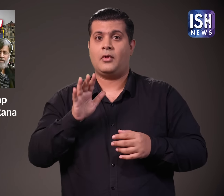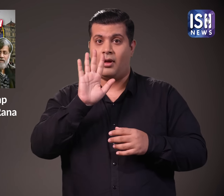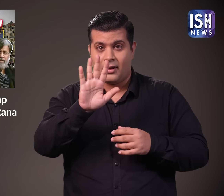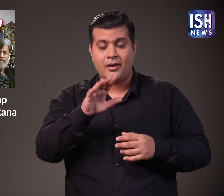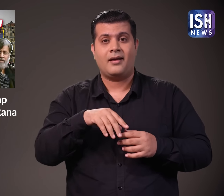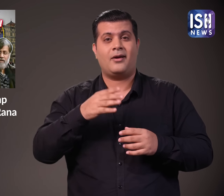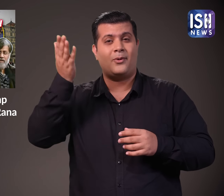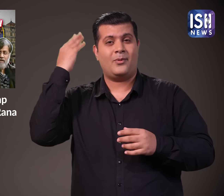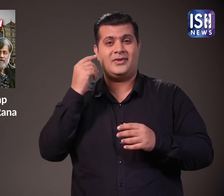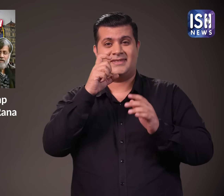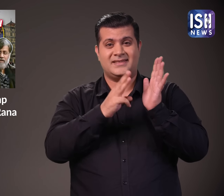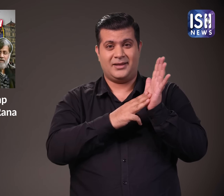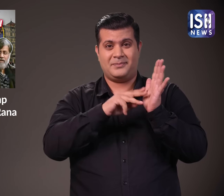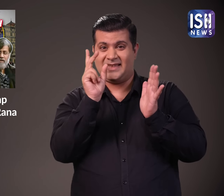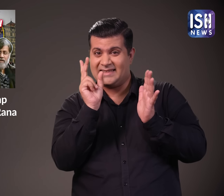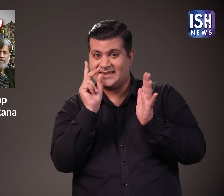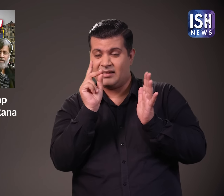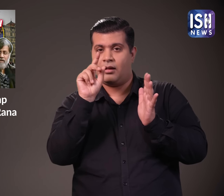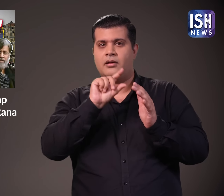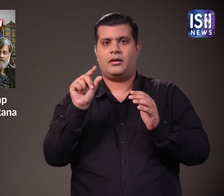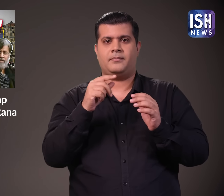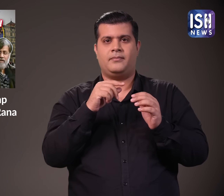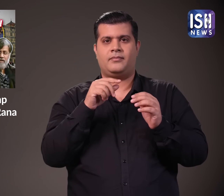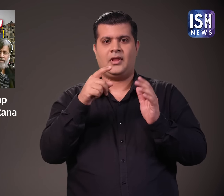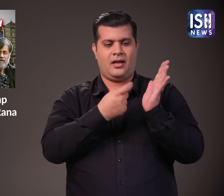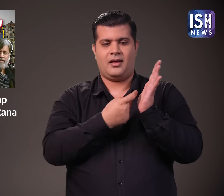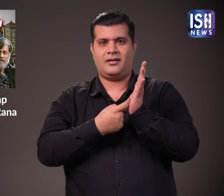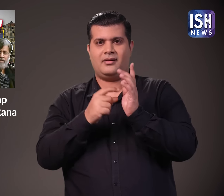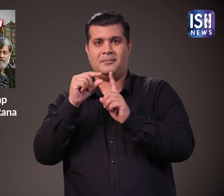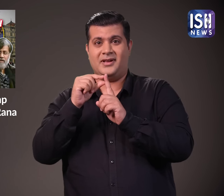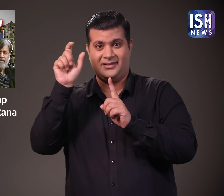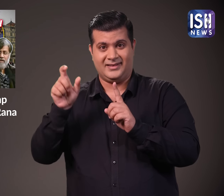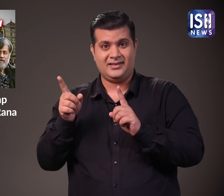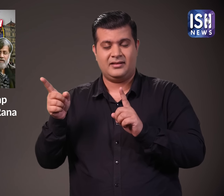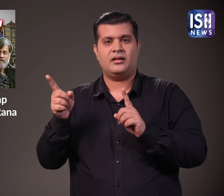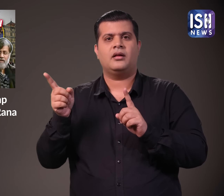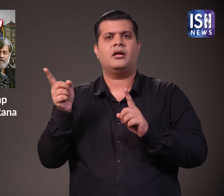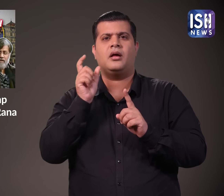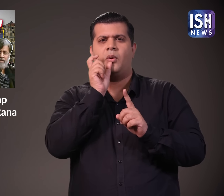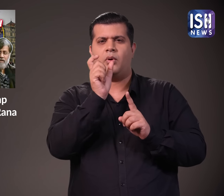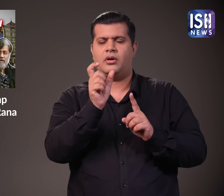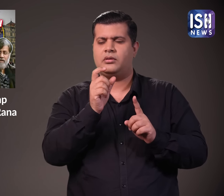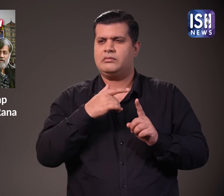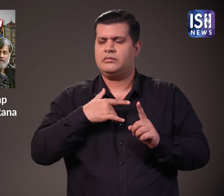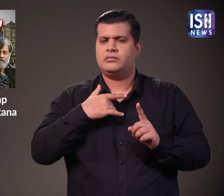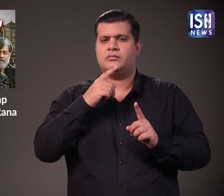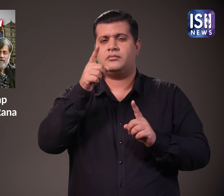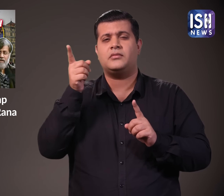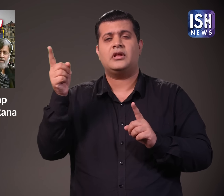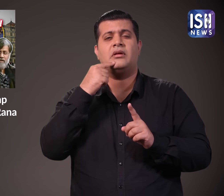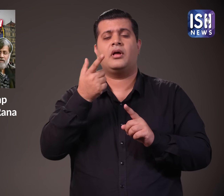R R Patil, who served as the Deputy CM during Deshmukh's tenure, made some remarks after the attacks.